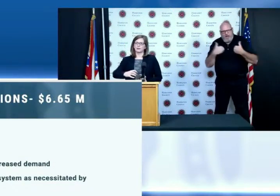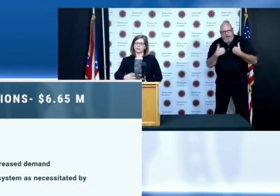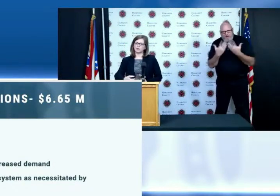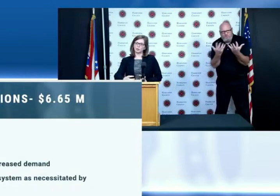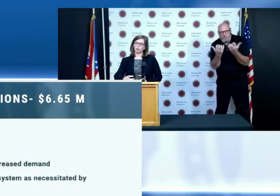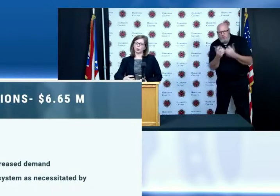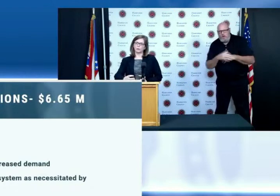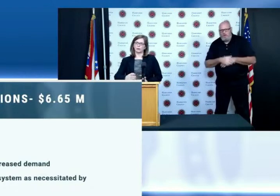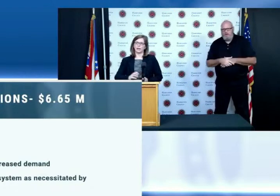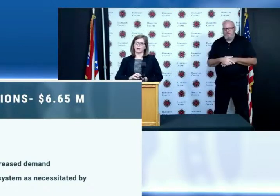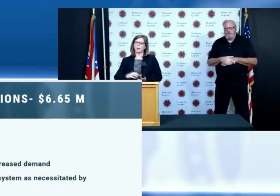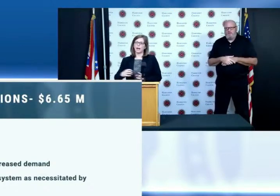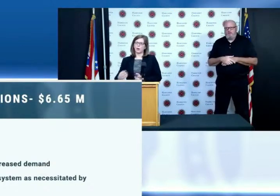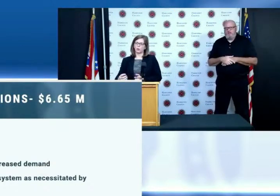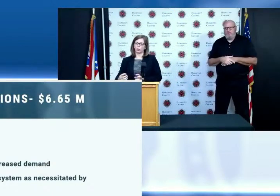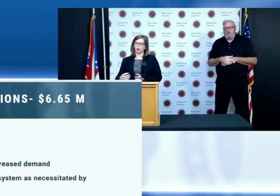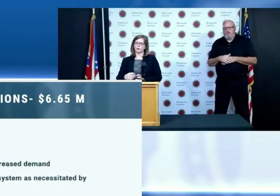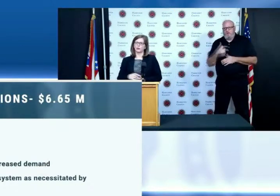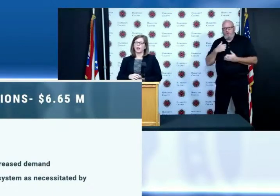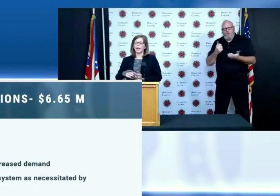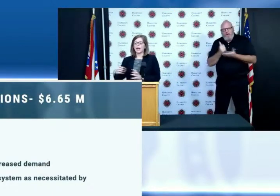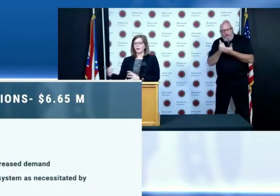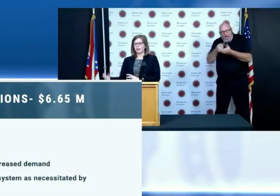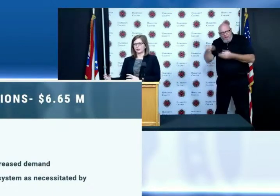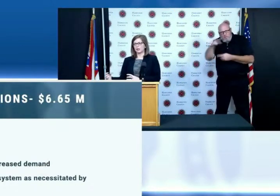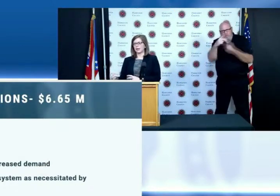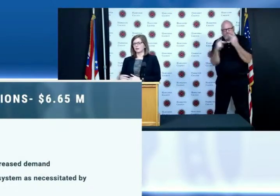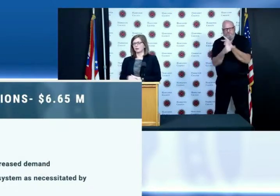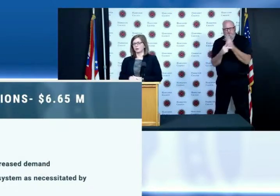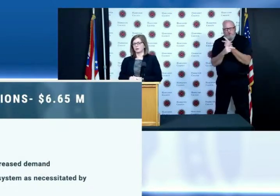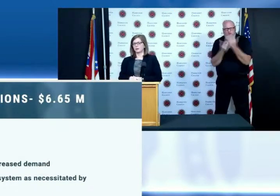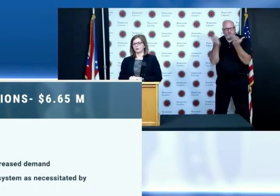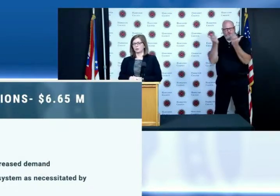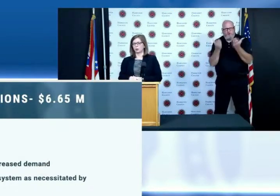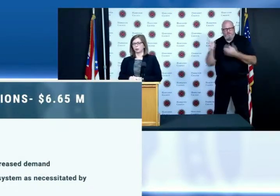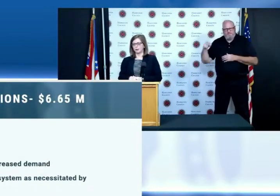assistance program for them how it works and how they can connect to those assistance programs